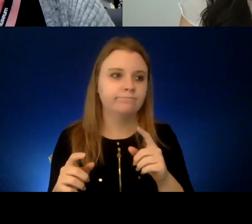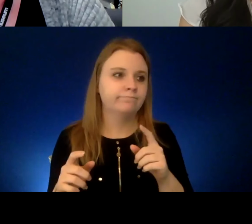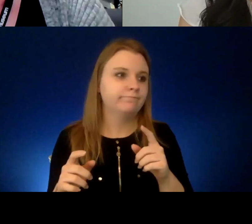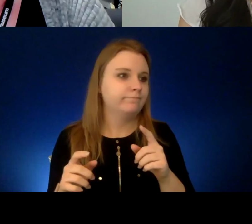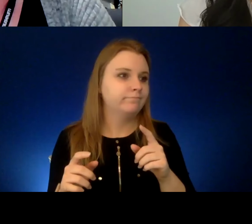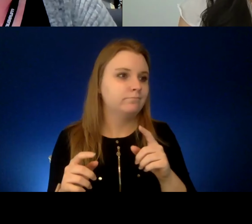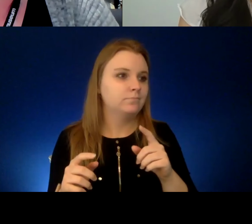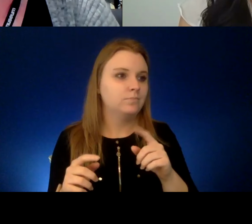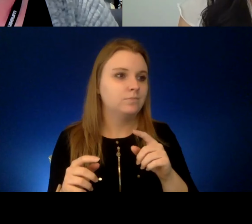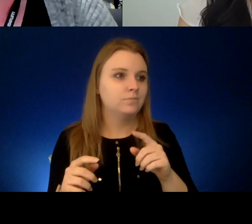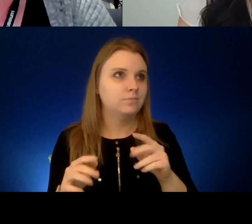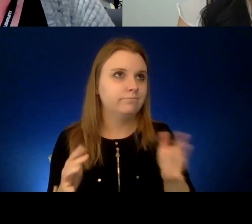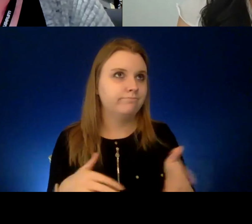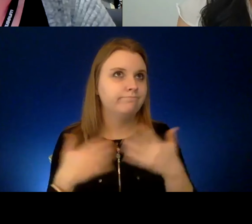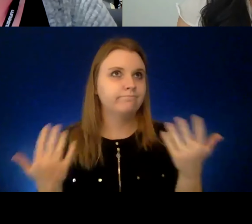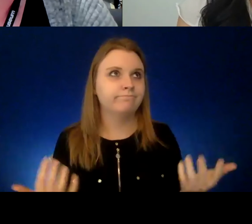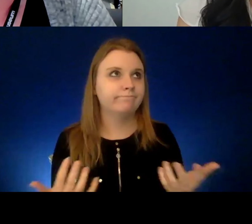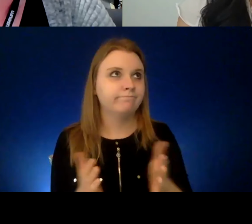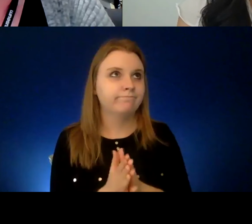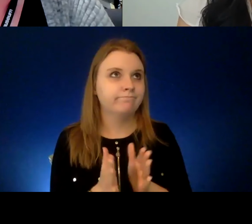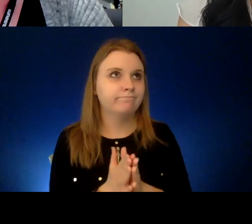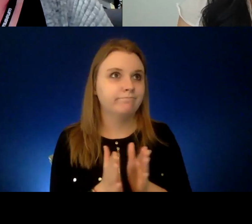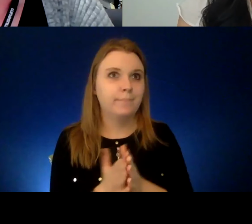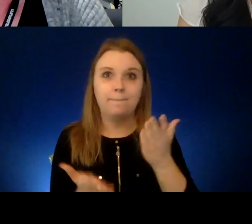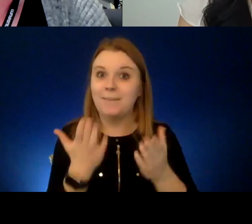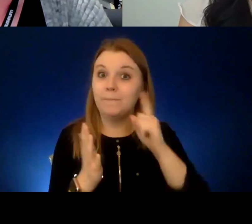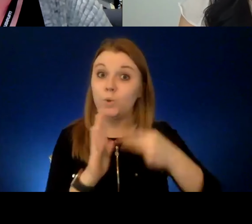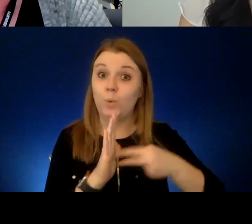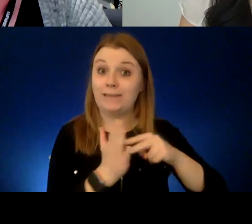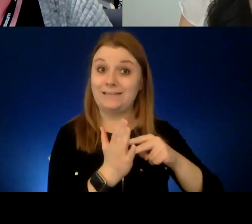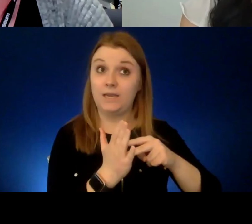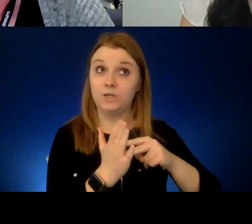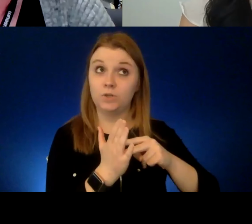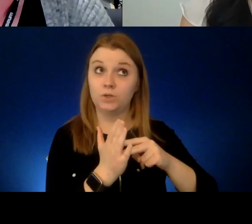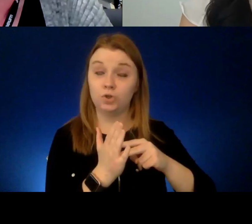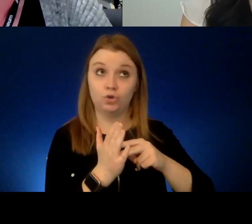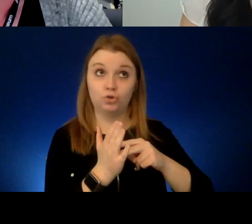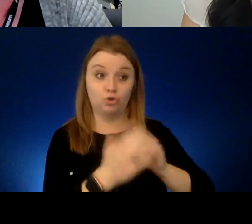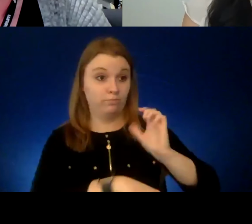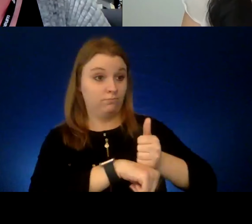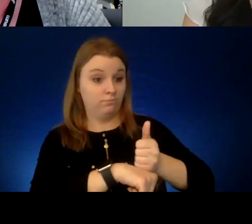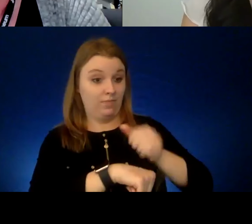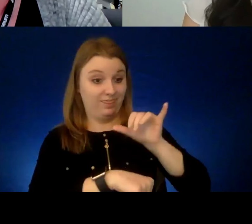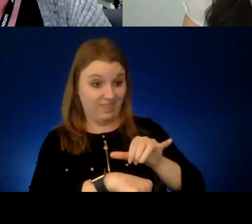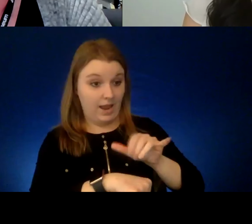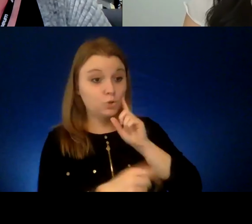that's something that you may have intended to serve one population is actually really useful to another population.